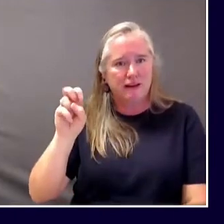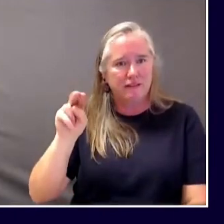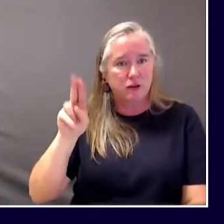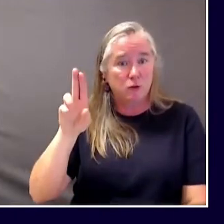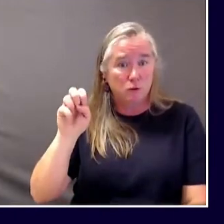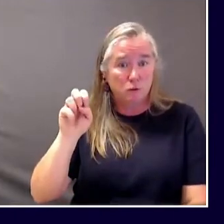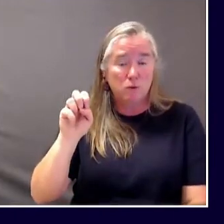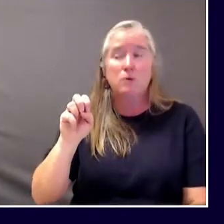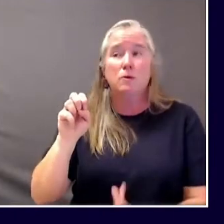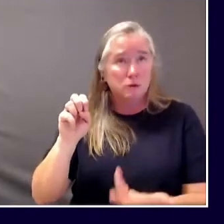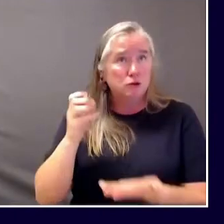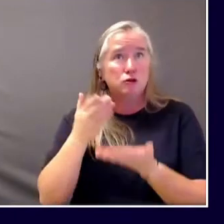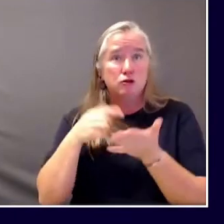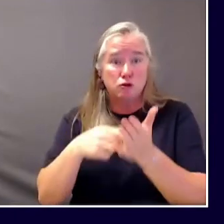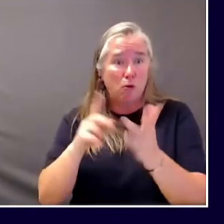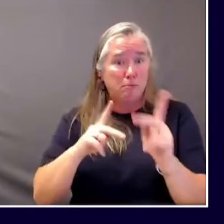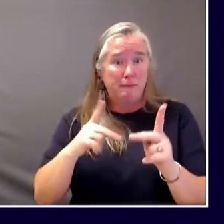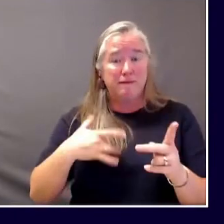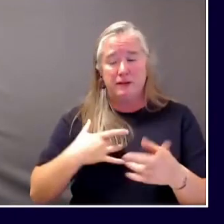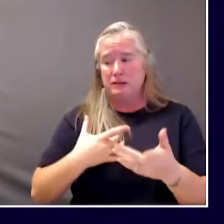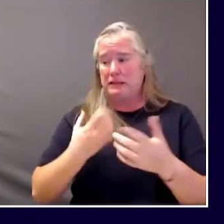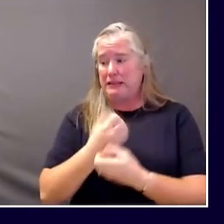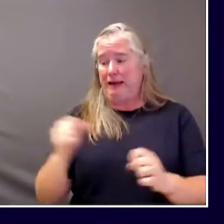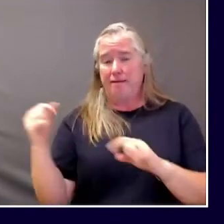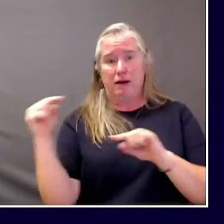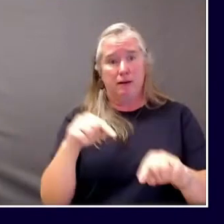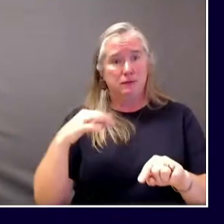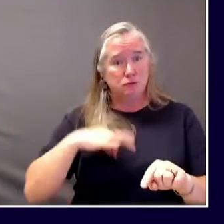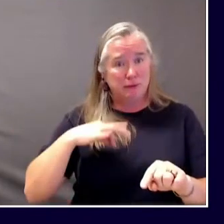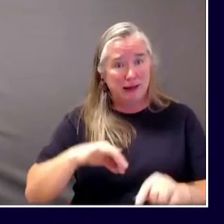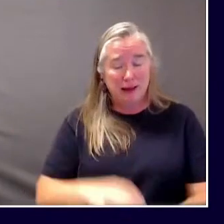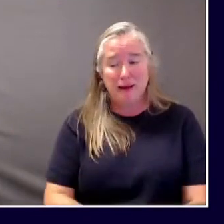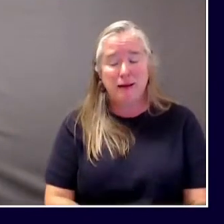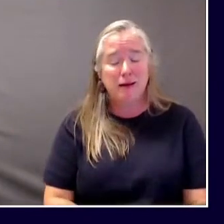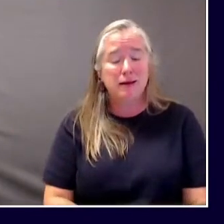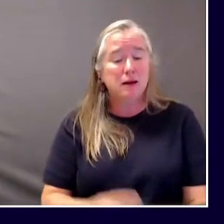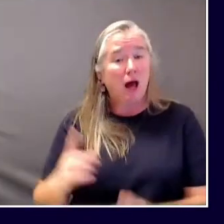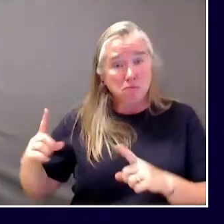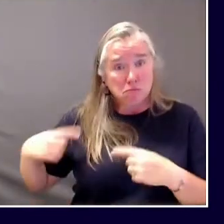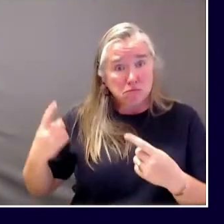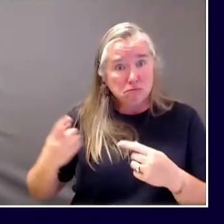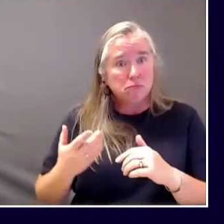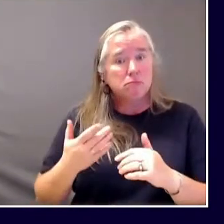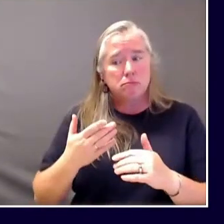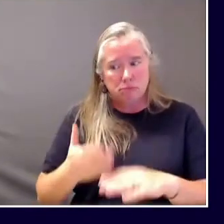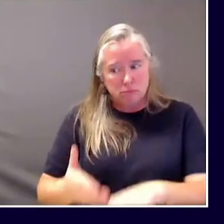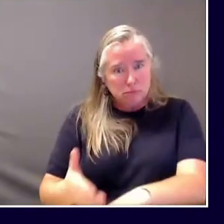that and we want to keep that